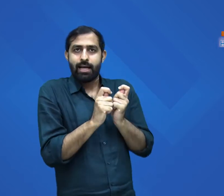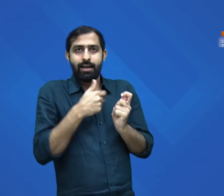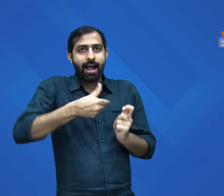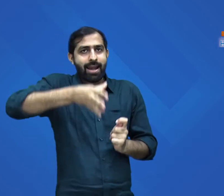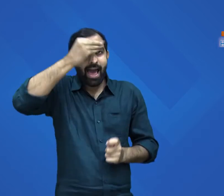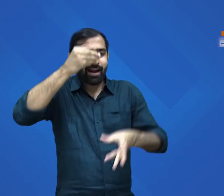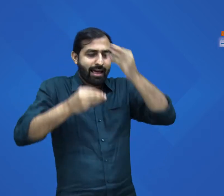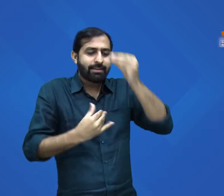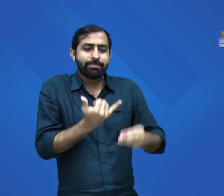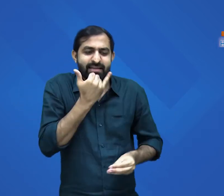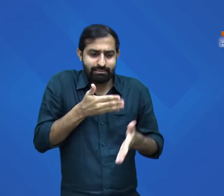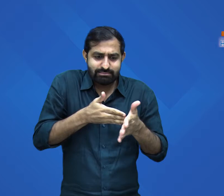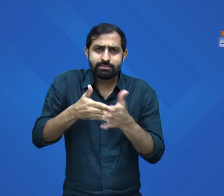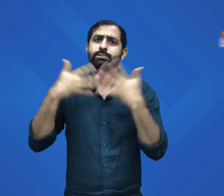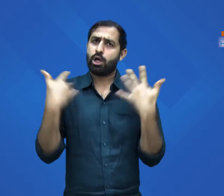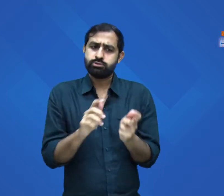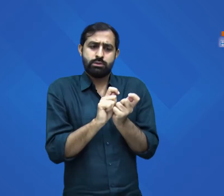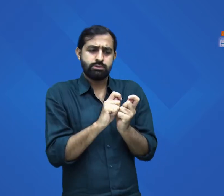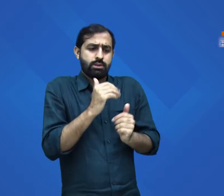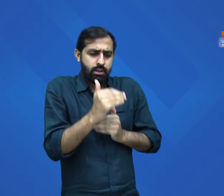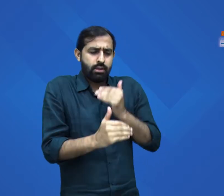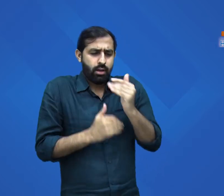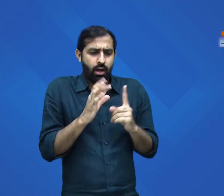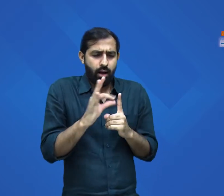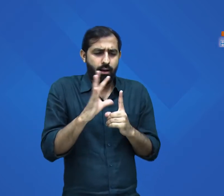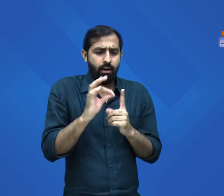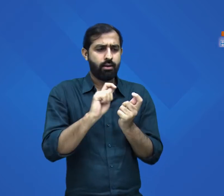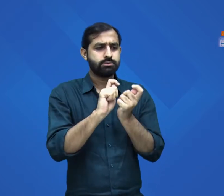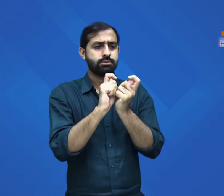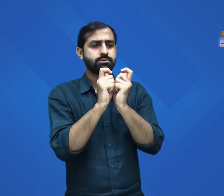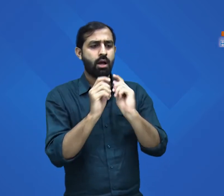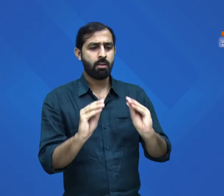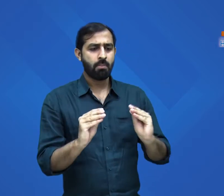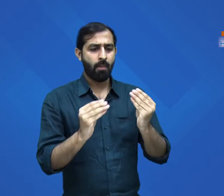and correct themselves. This helps them in their Improvement and progress.